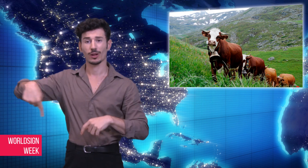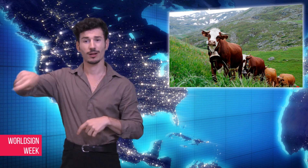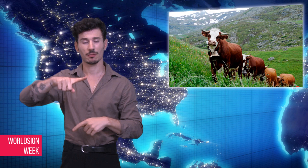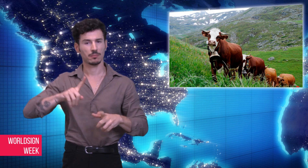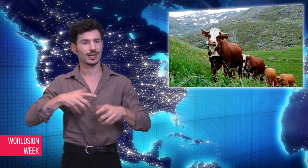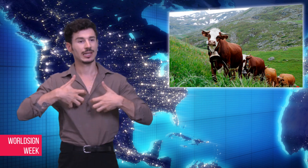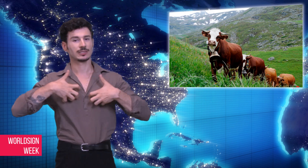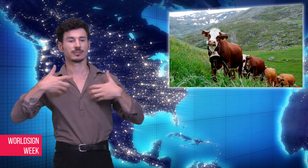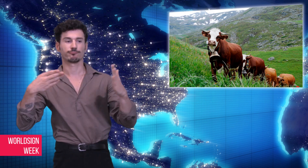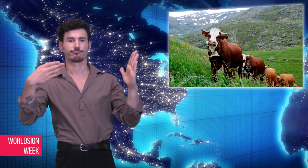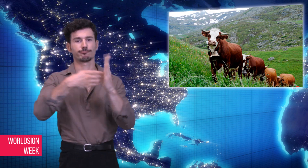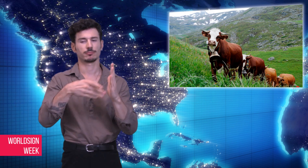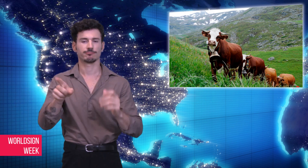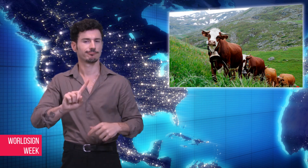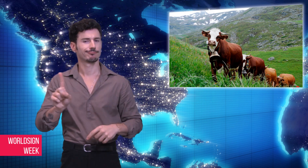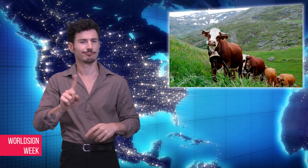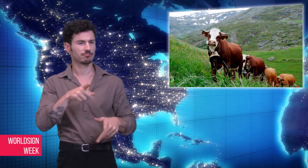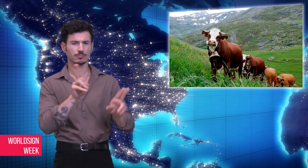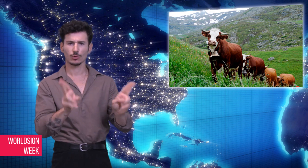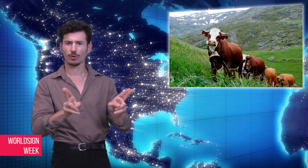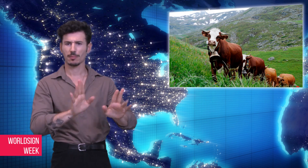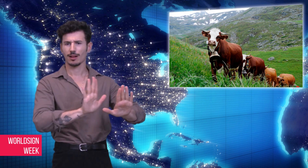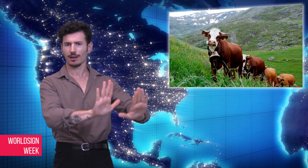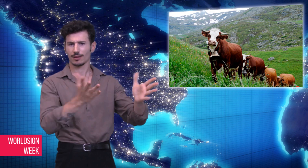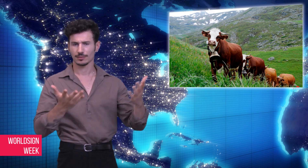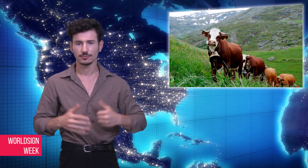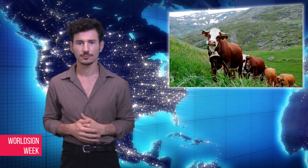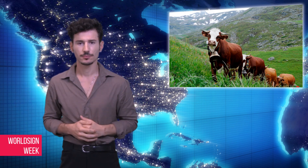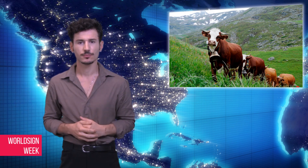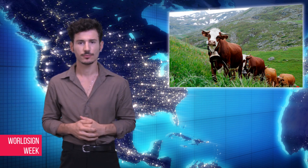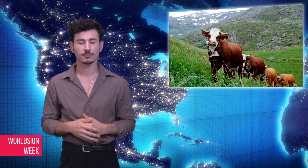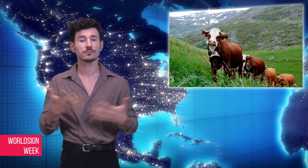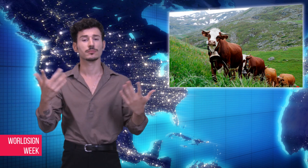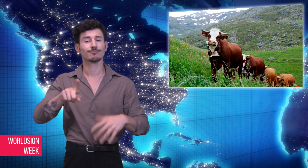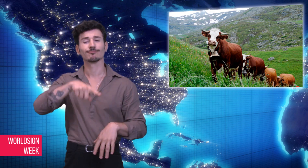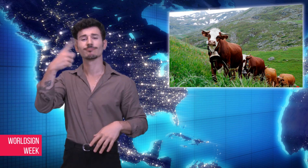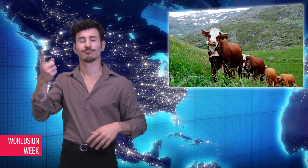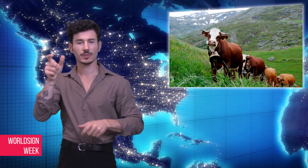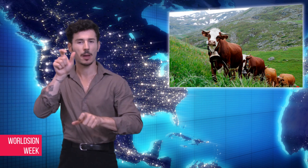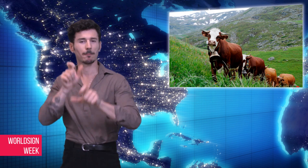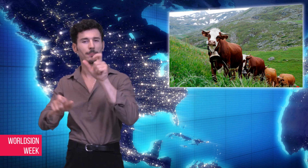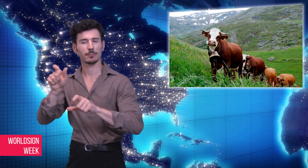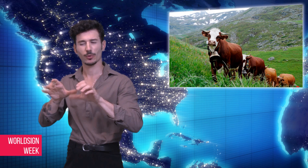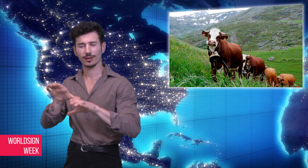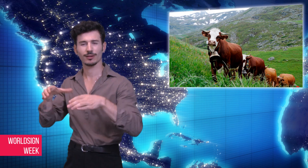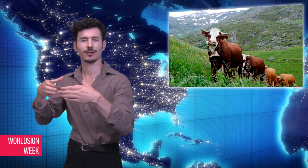village residents who complained about annoying